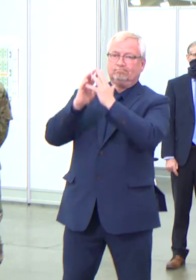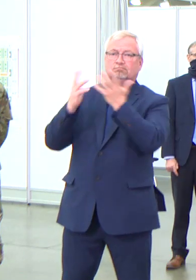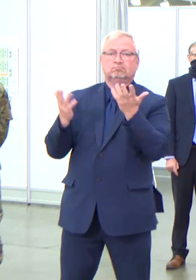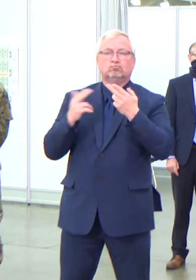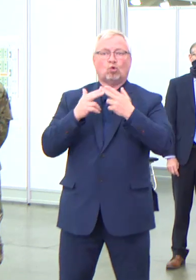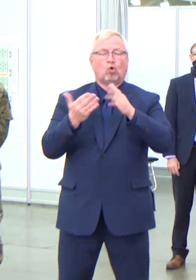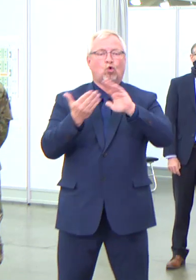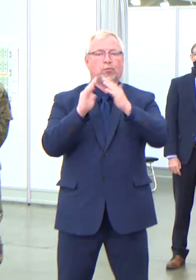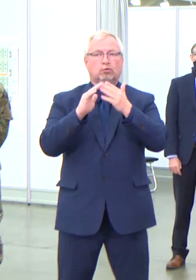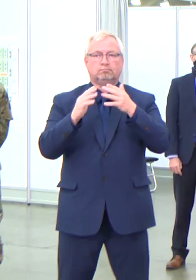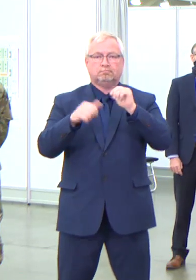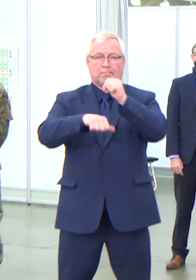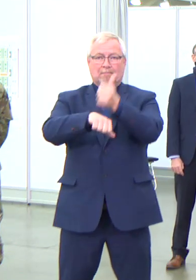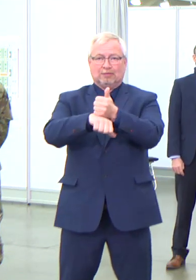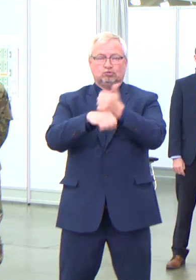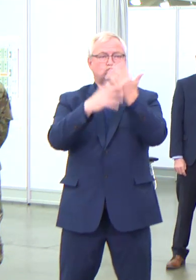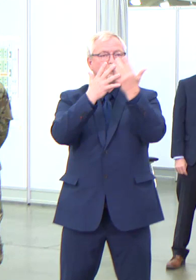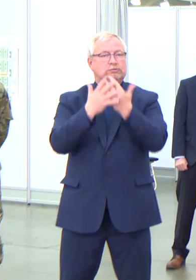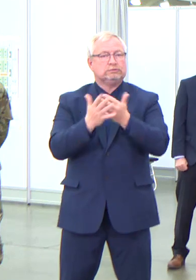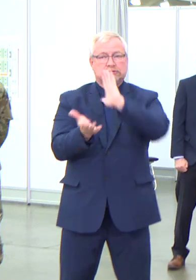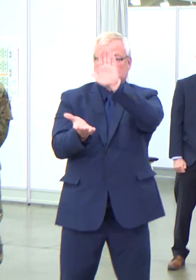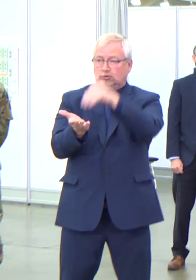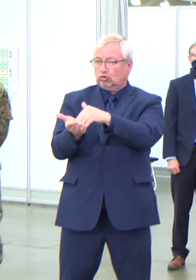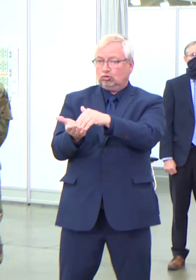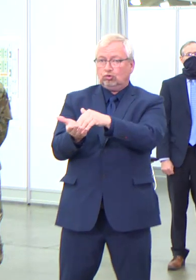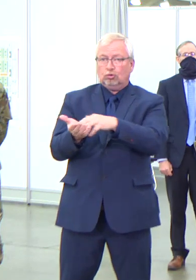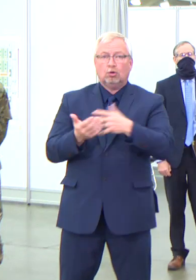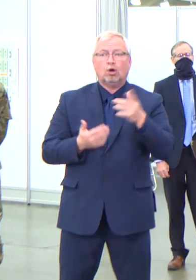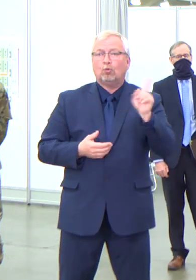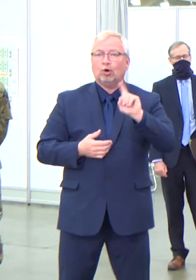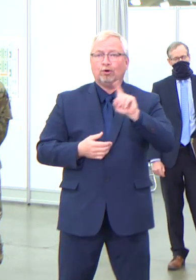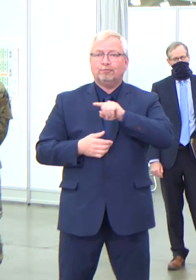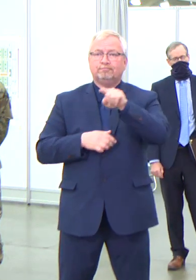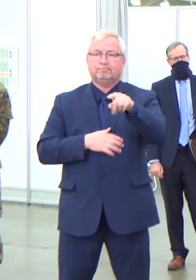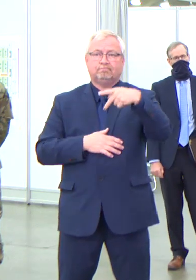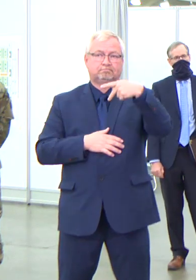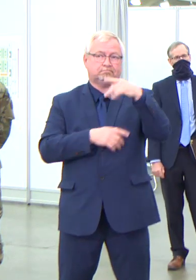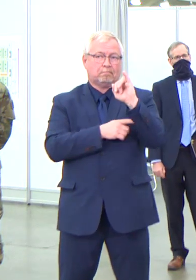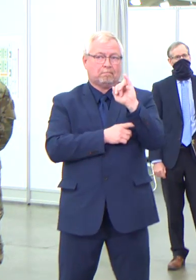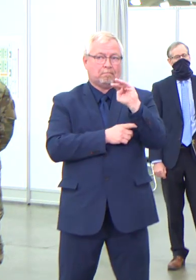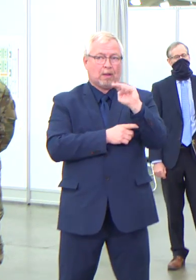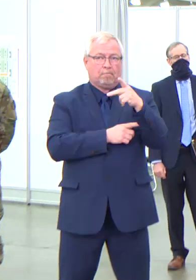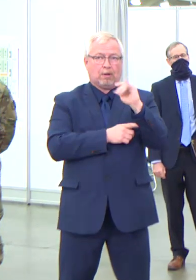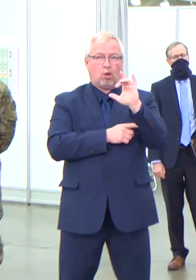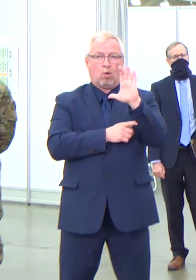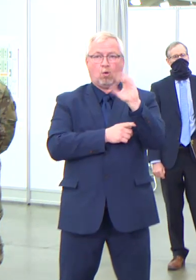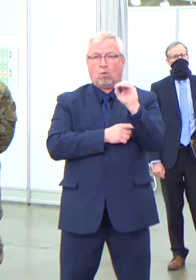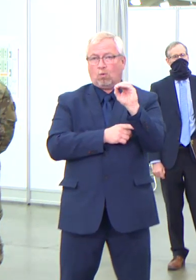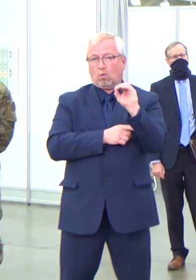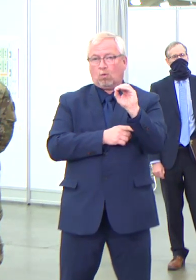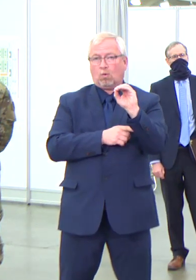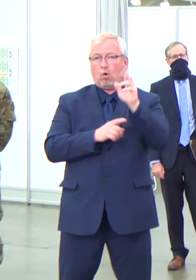efforts to stand up a new community-based COVID-19 screening site at the Pimlico race course. In addition, I